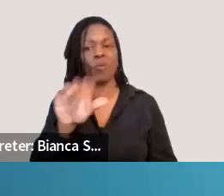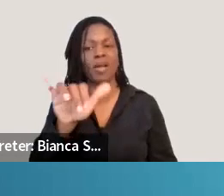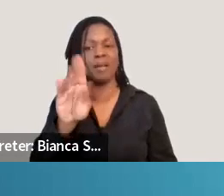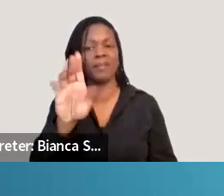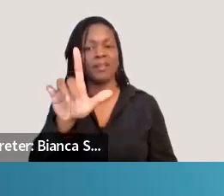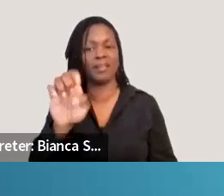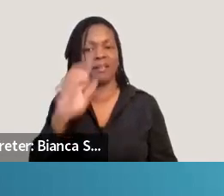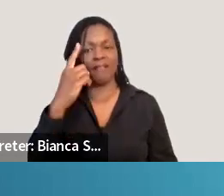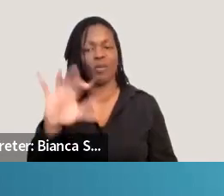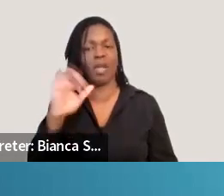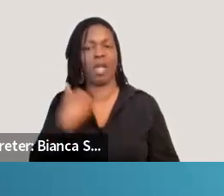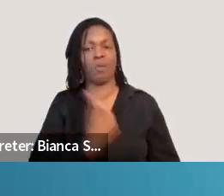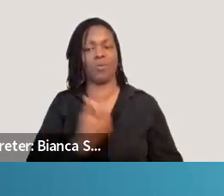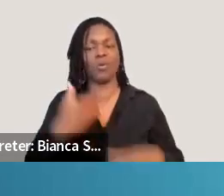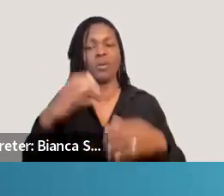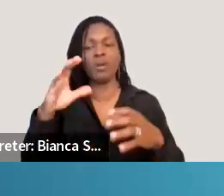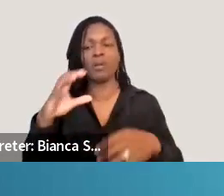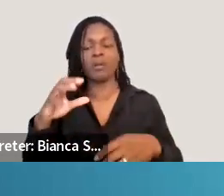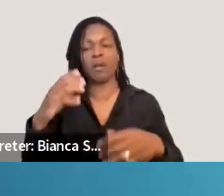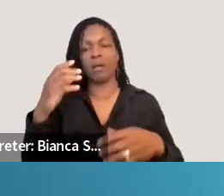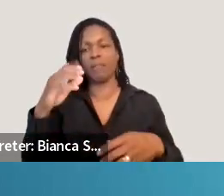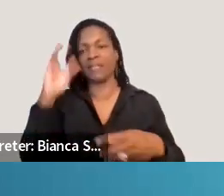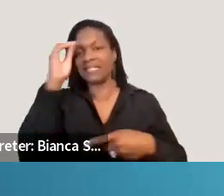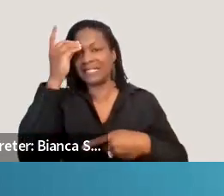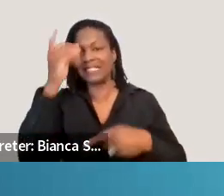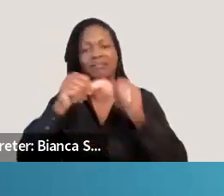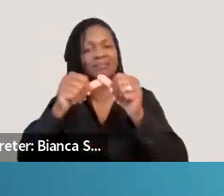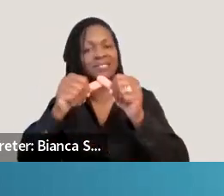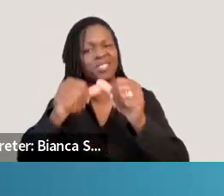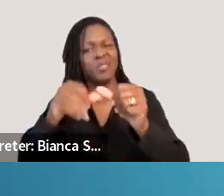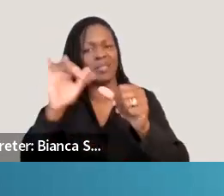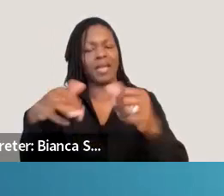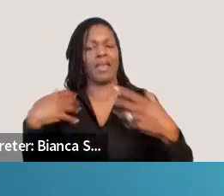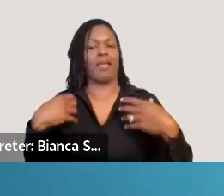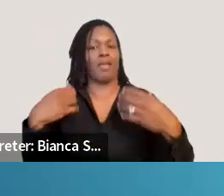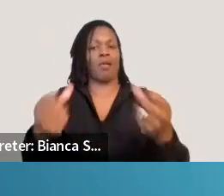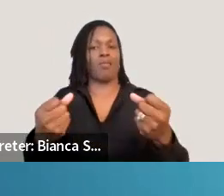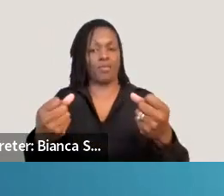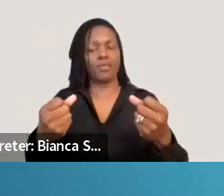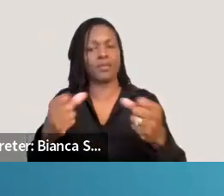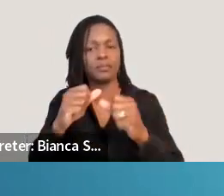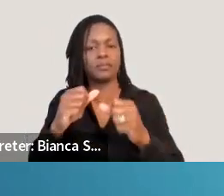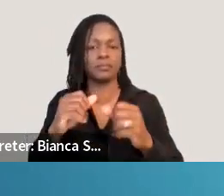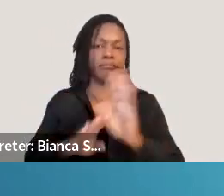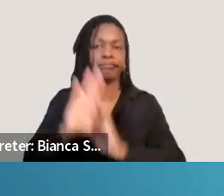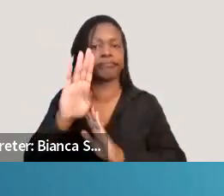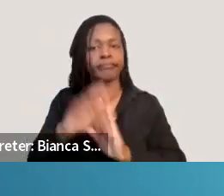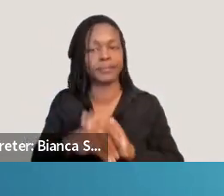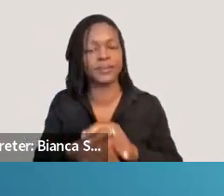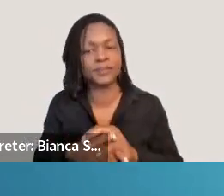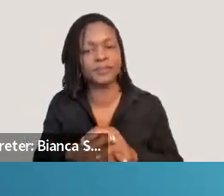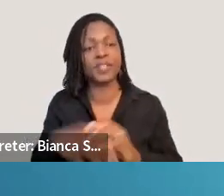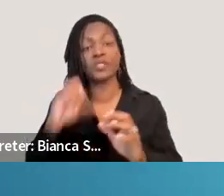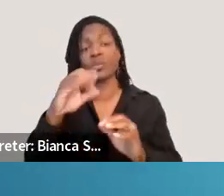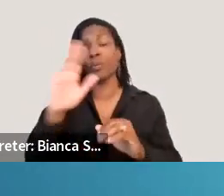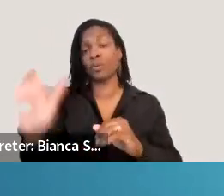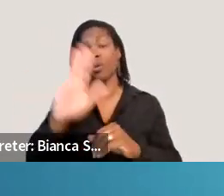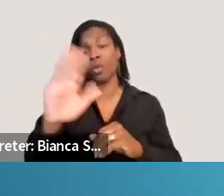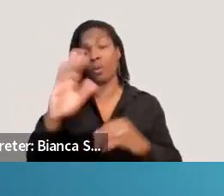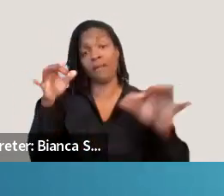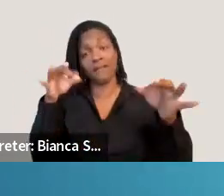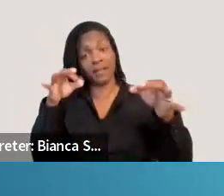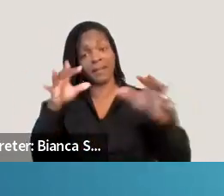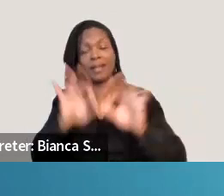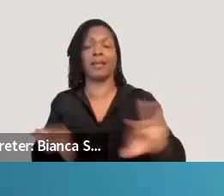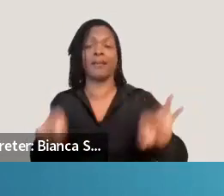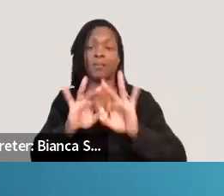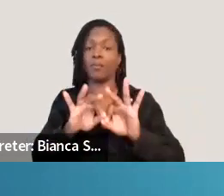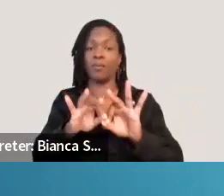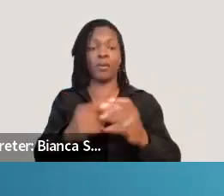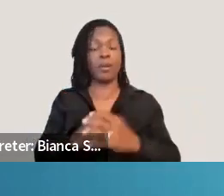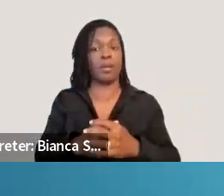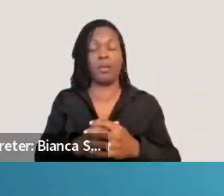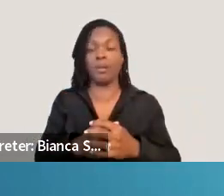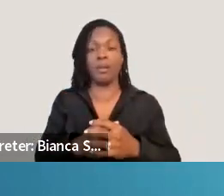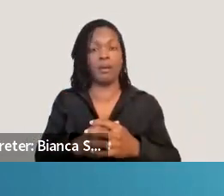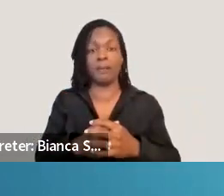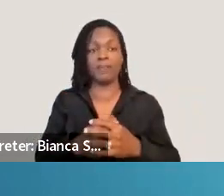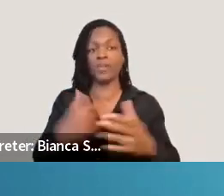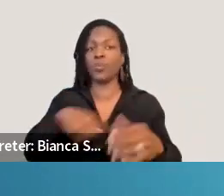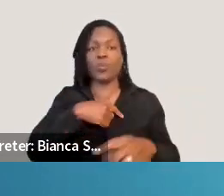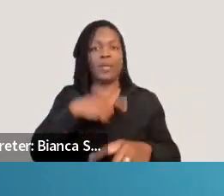That's something we would you know, not be able to. We will not be able to contribute or complete or conduct an effective ship without community engagement.